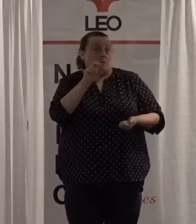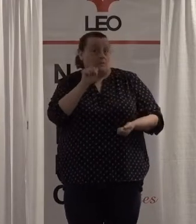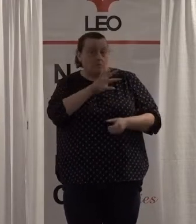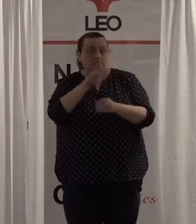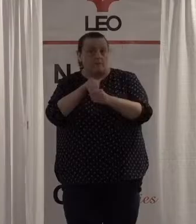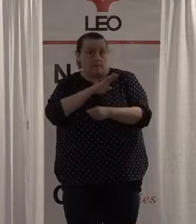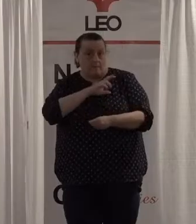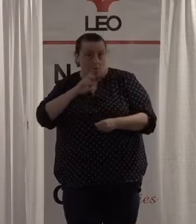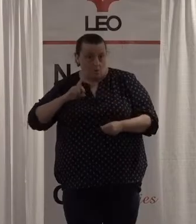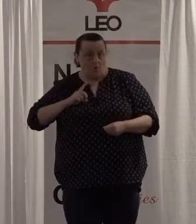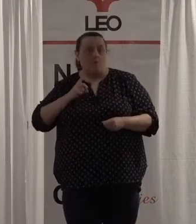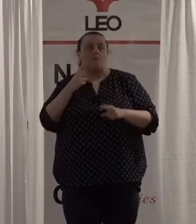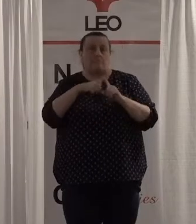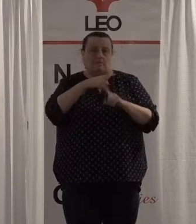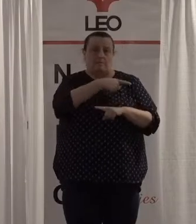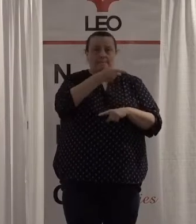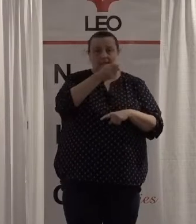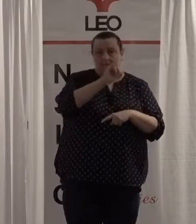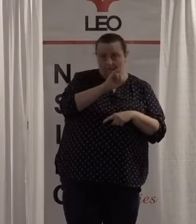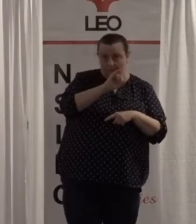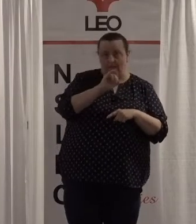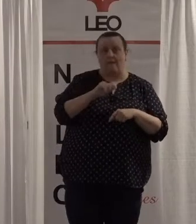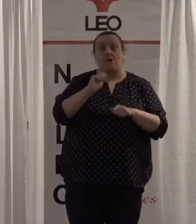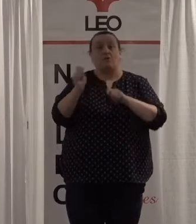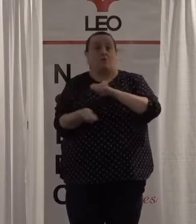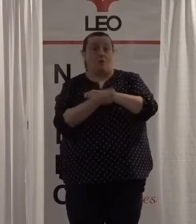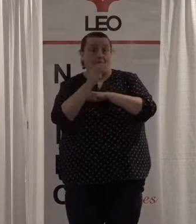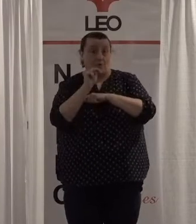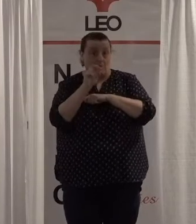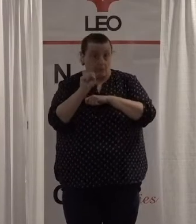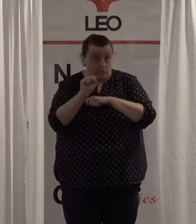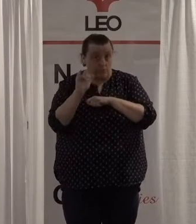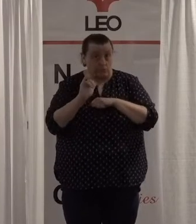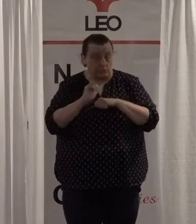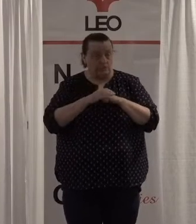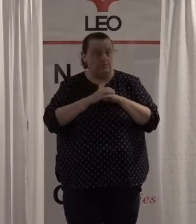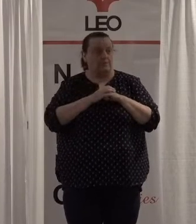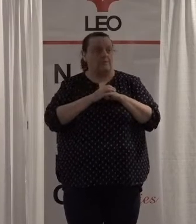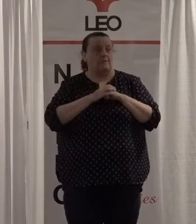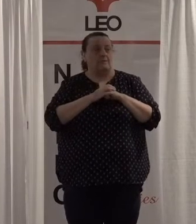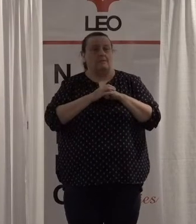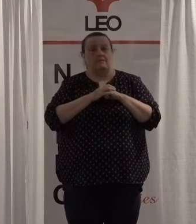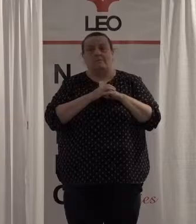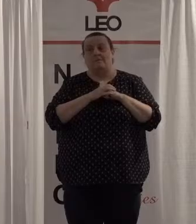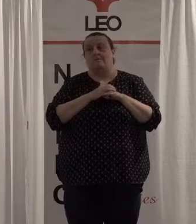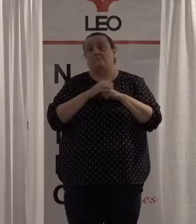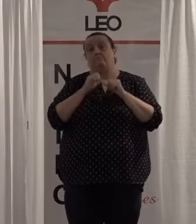AND PRINCE EDWARD ISLAND AND GOLF NOVA SCOTIA. WHILE HIS TENURE AS A BOARD DIRECTOR